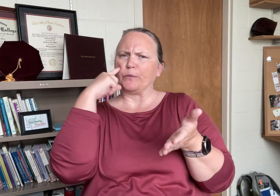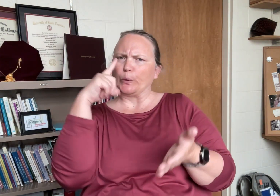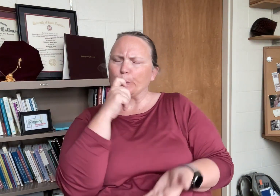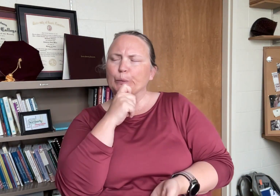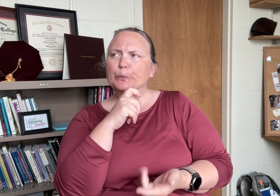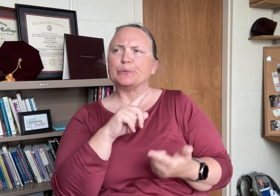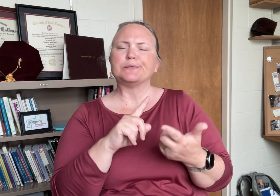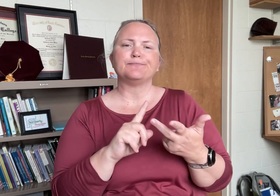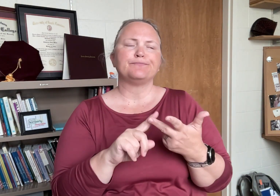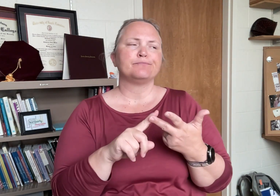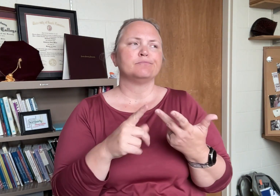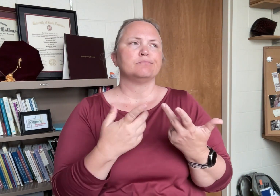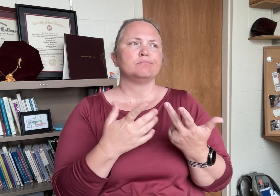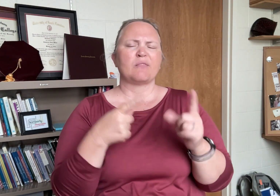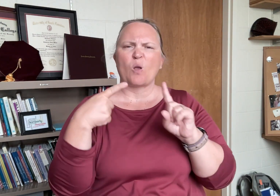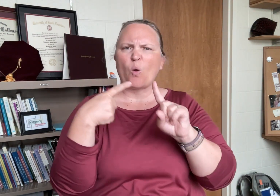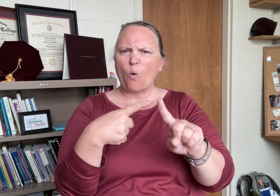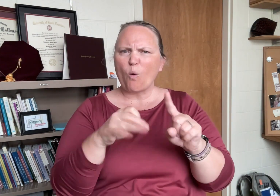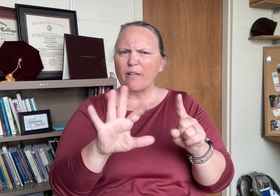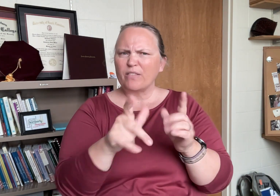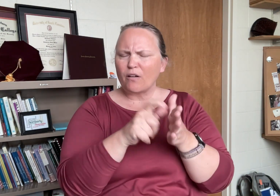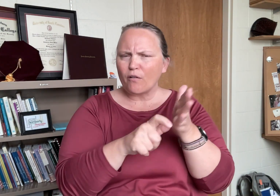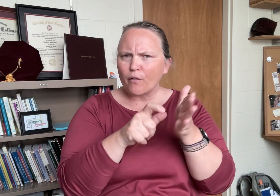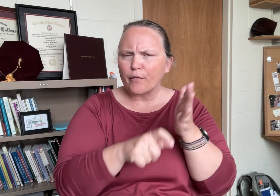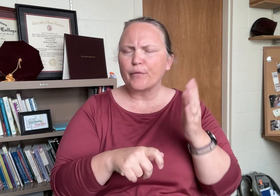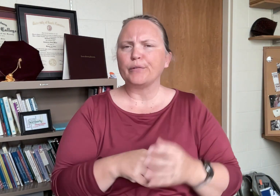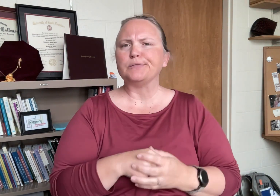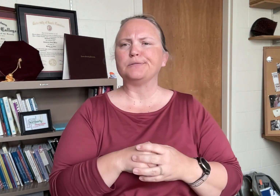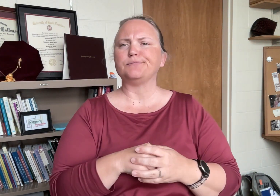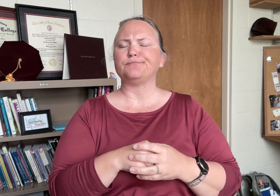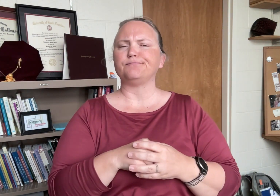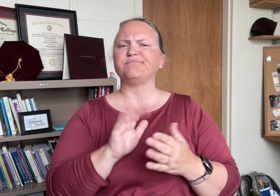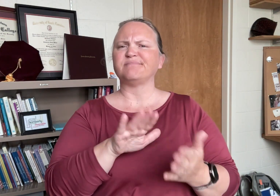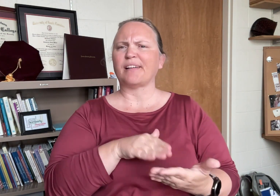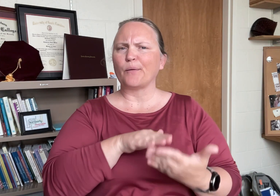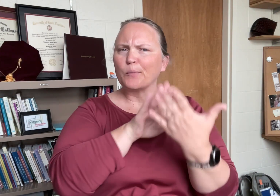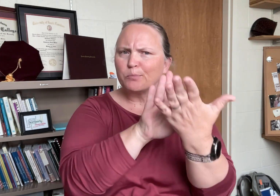Who you think the specific audience is of that topic very specific article,